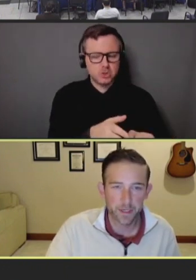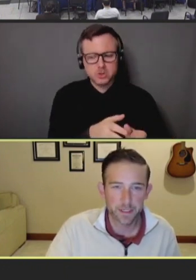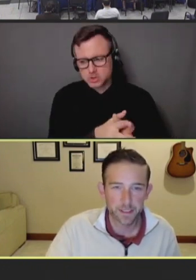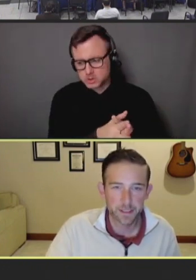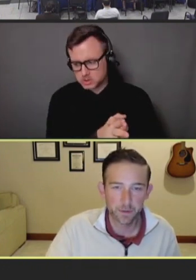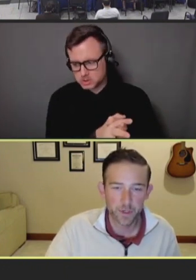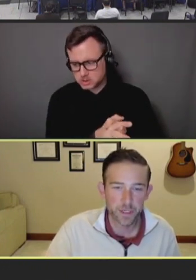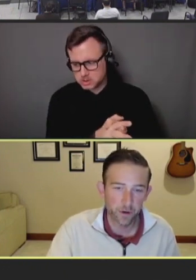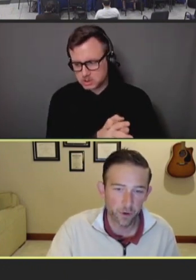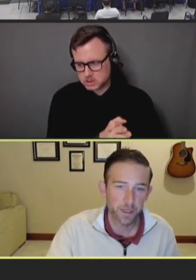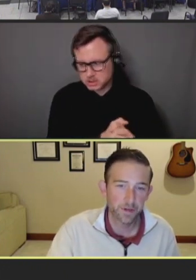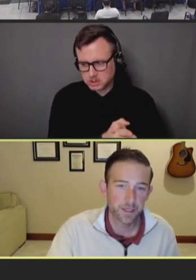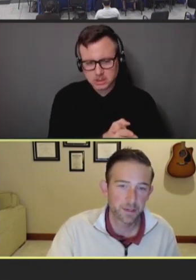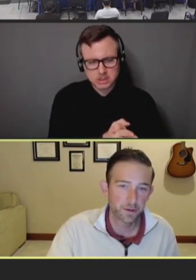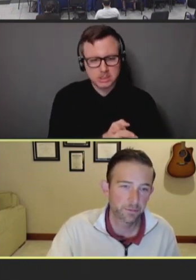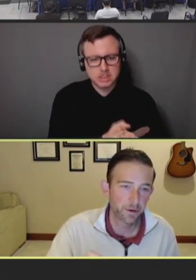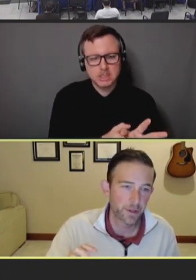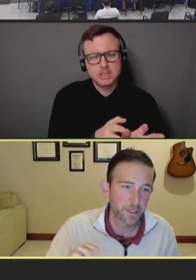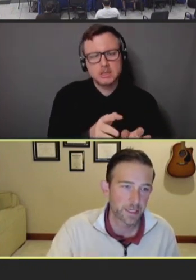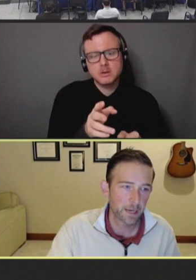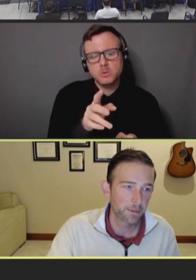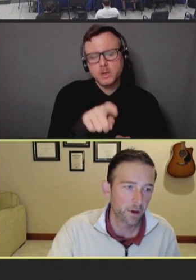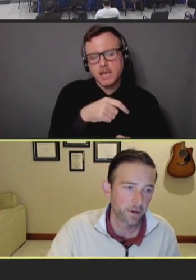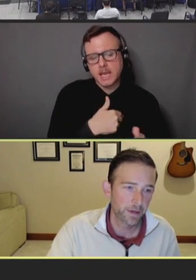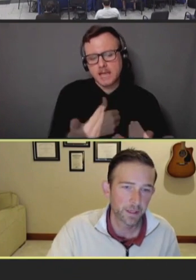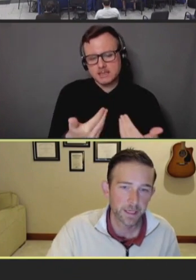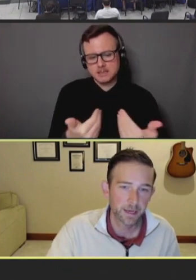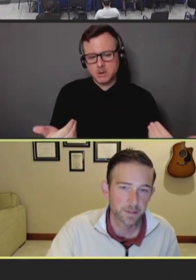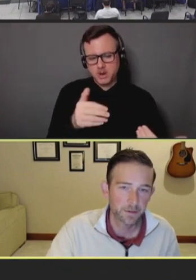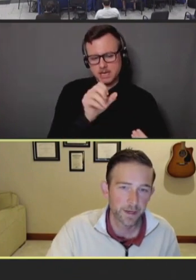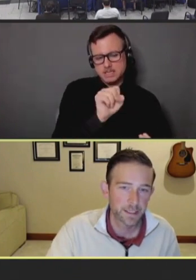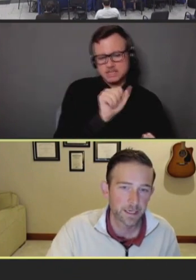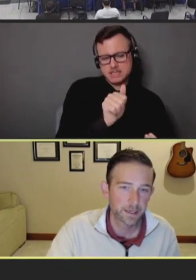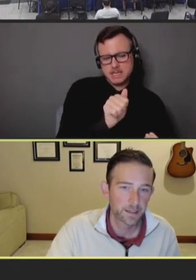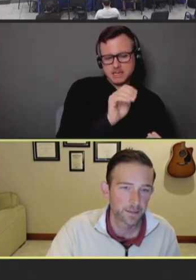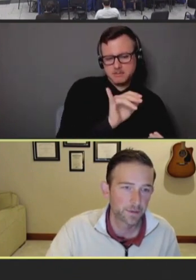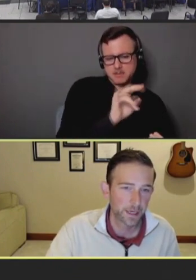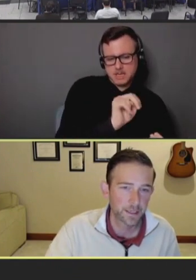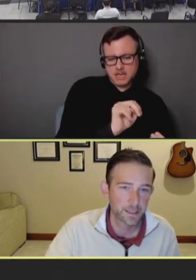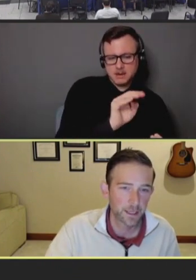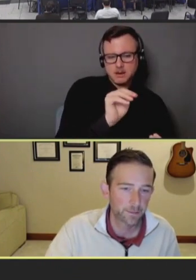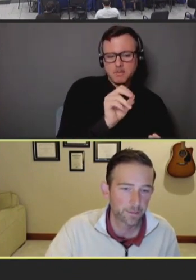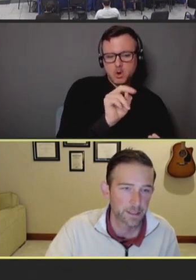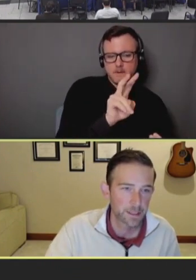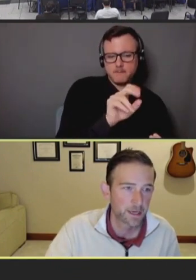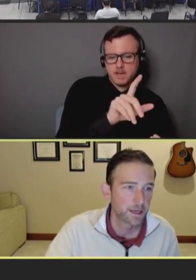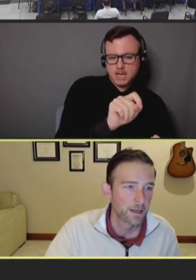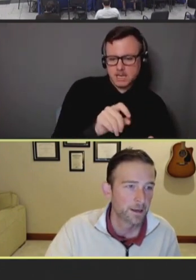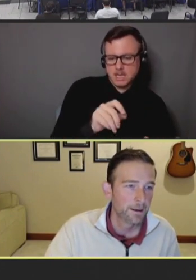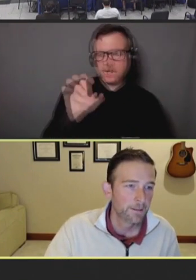to distinguish nOPV2 from the Sabin monovalent type 2 vaccine. So, next slide please.